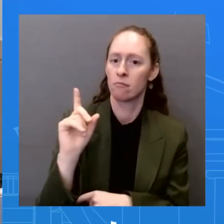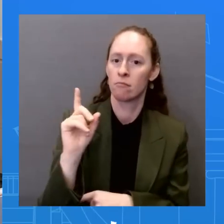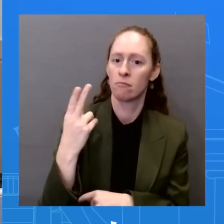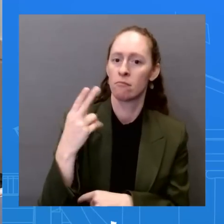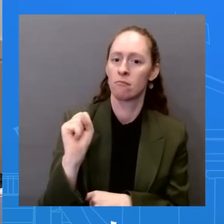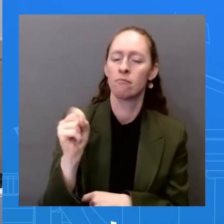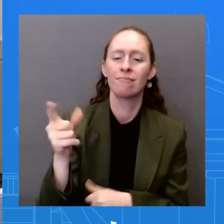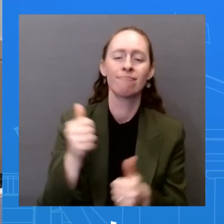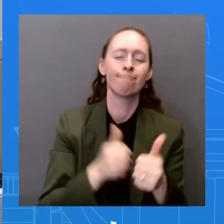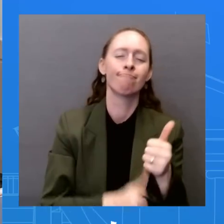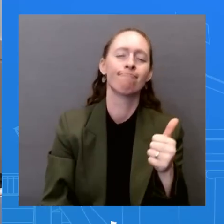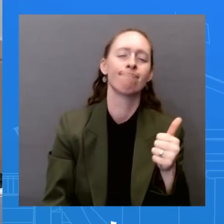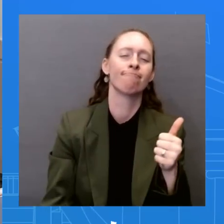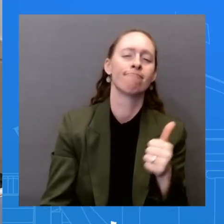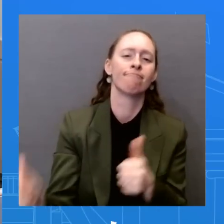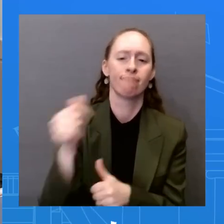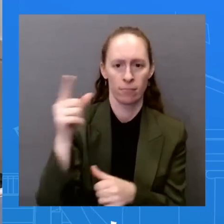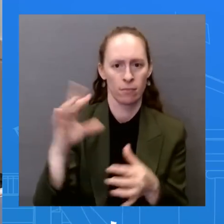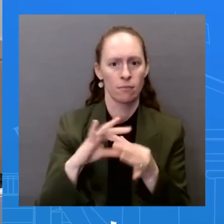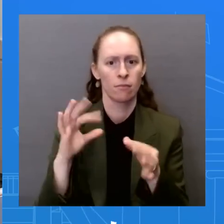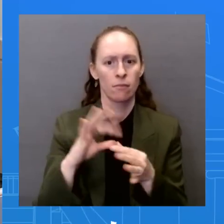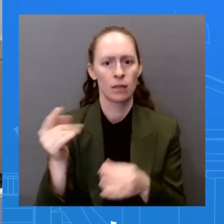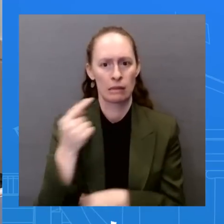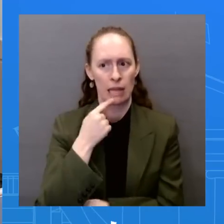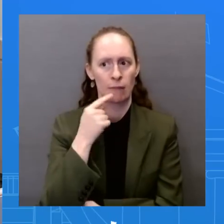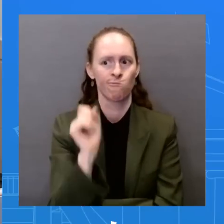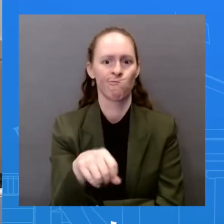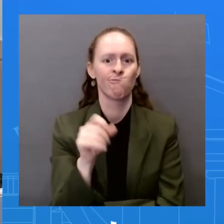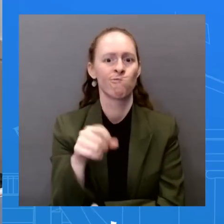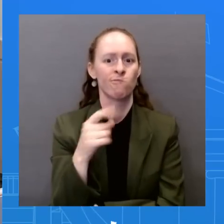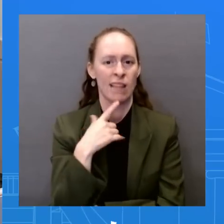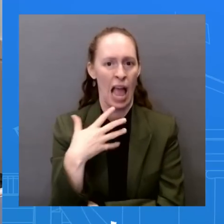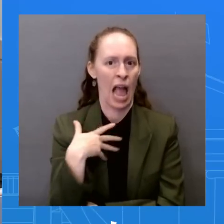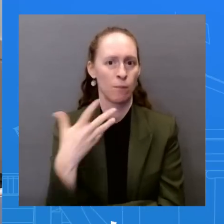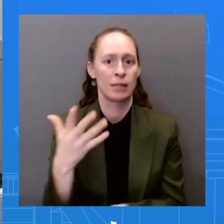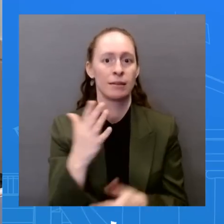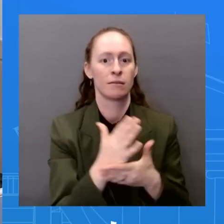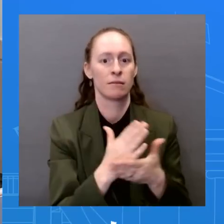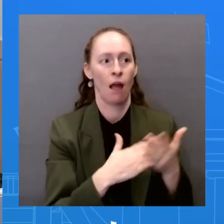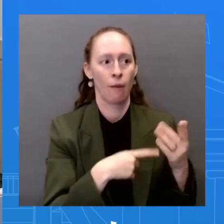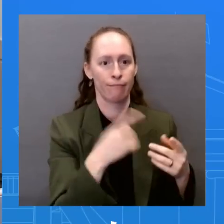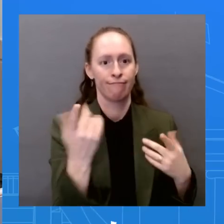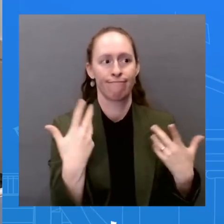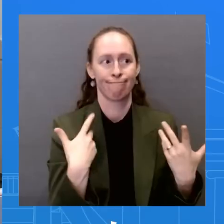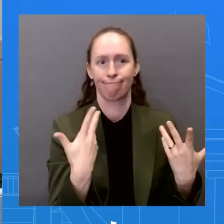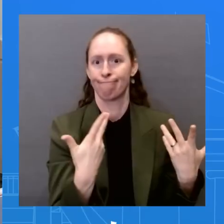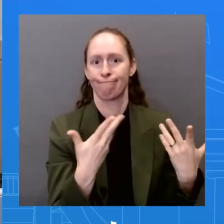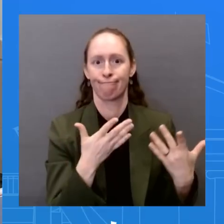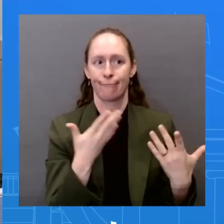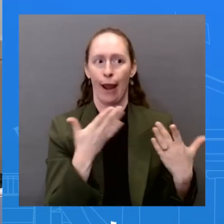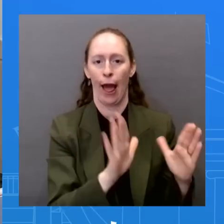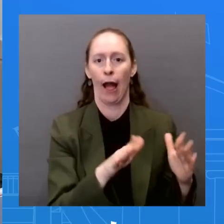who were not fully vetted into the United States. That is not good. That is different than what you guys said. So how did this happen?